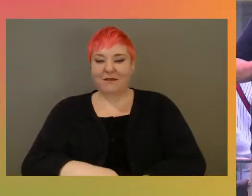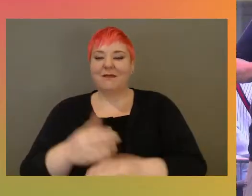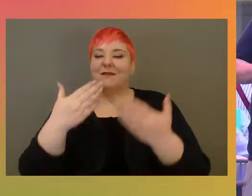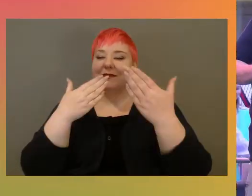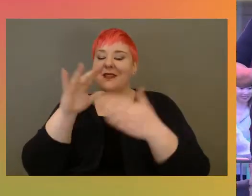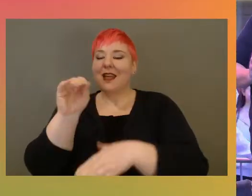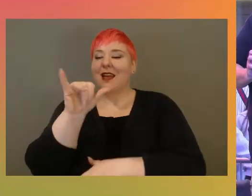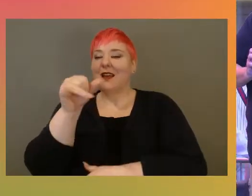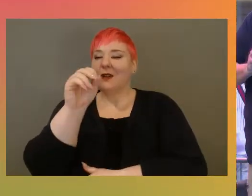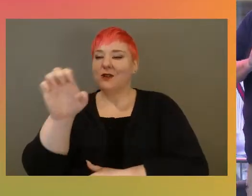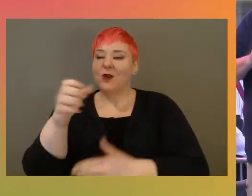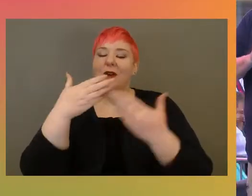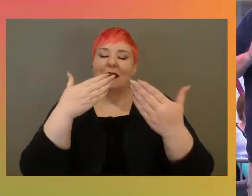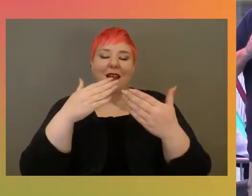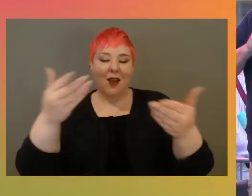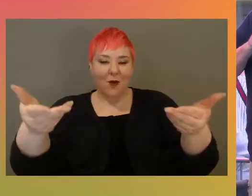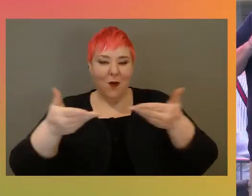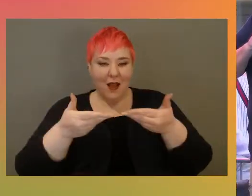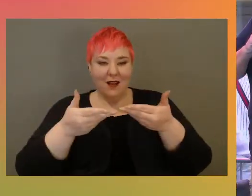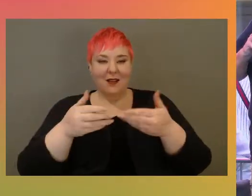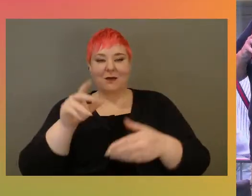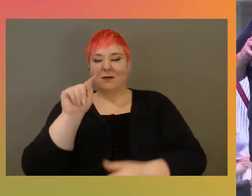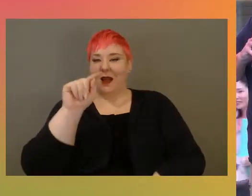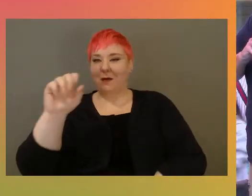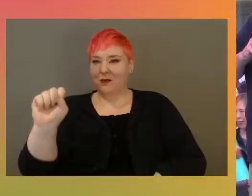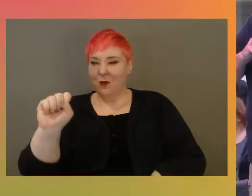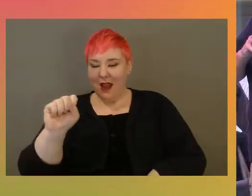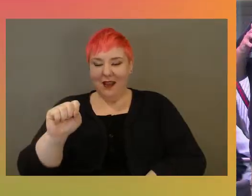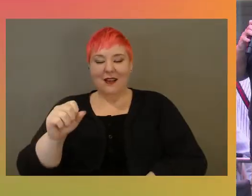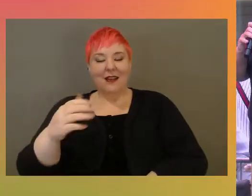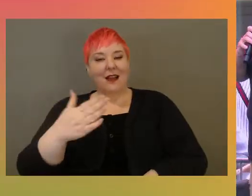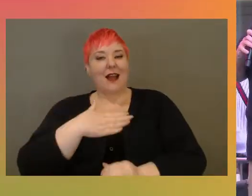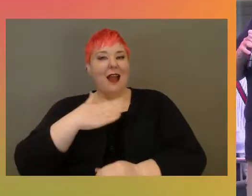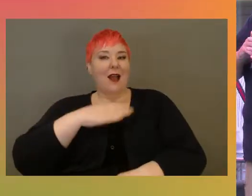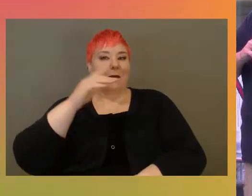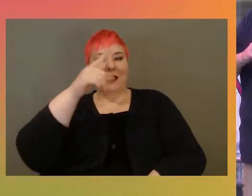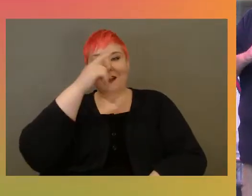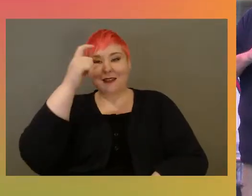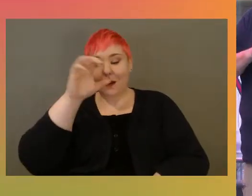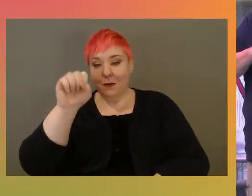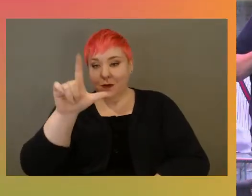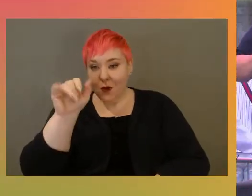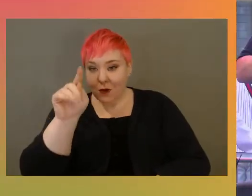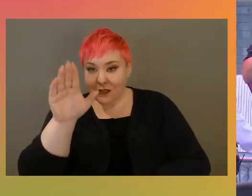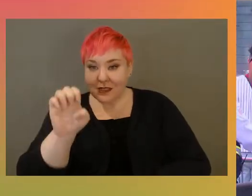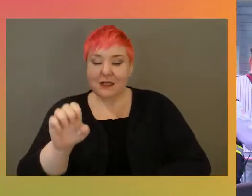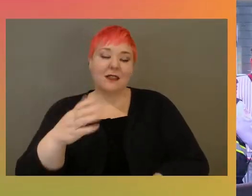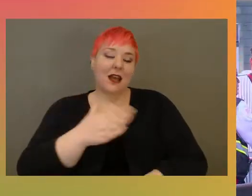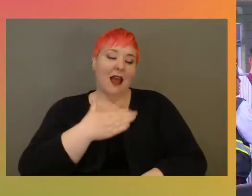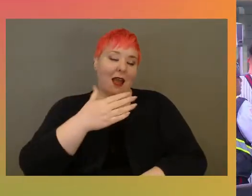ALONG WITH EVENT COFOUNDER DOUGLASS STEWART.